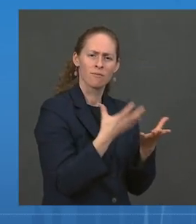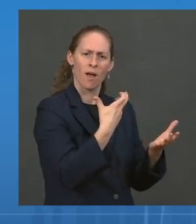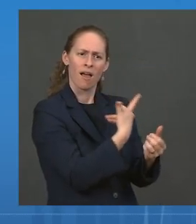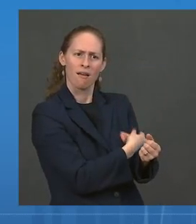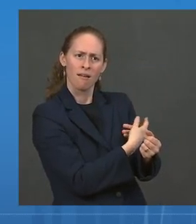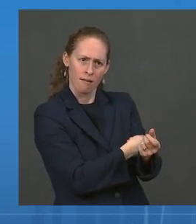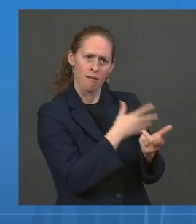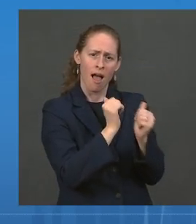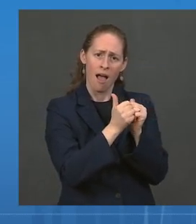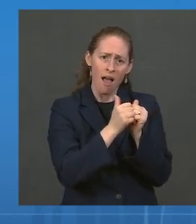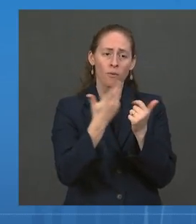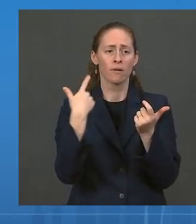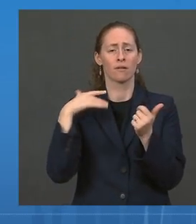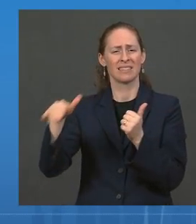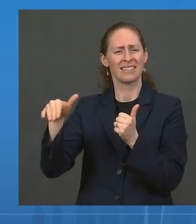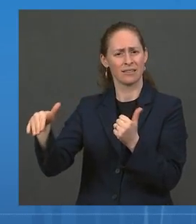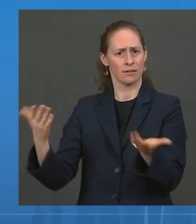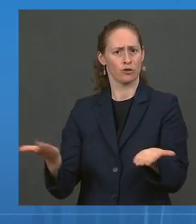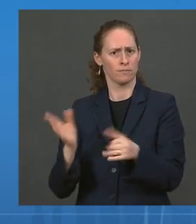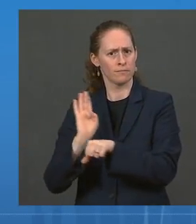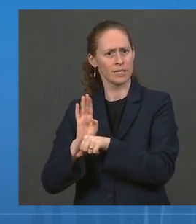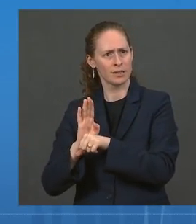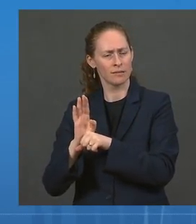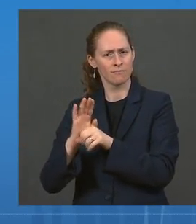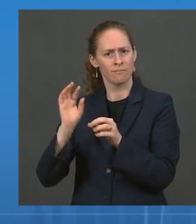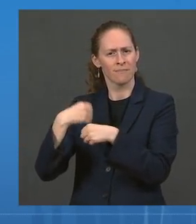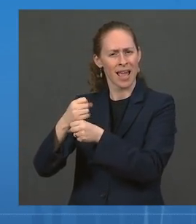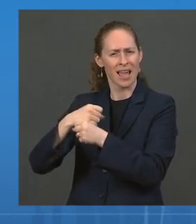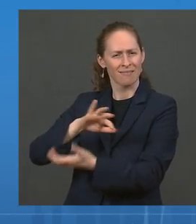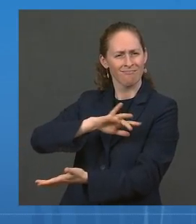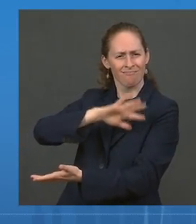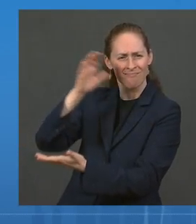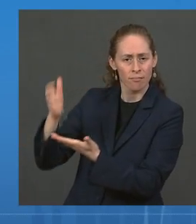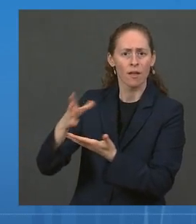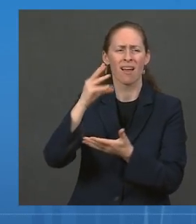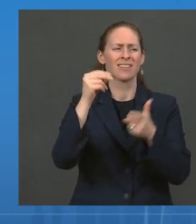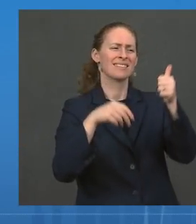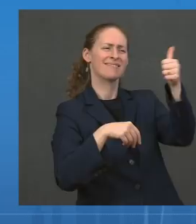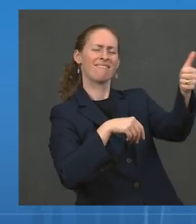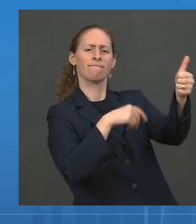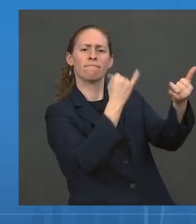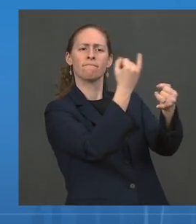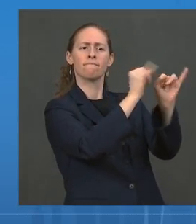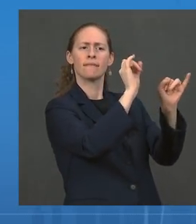built out a sustainable supply chain, and increased capacity globally to make vaccines.